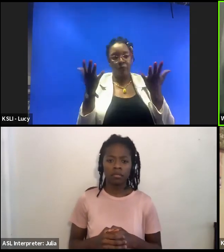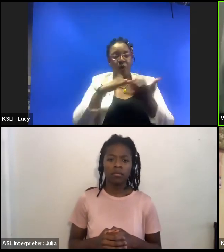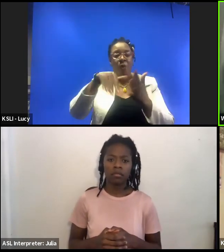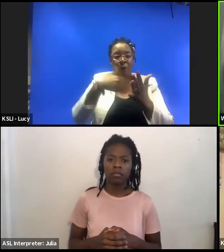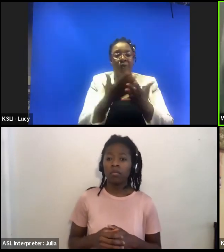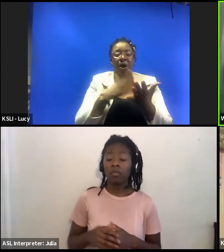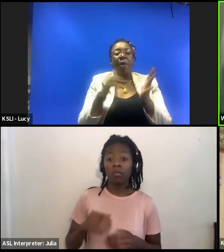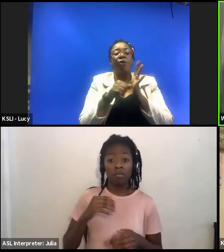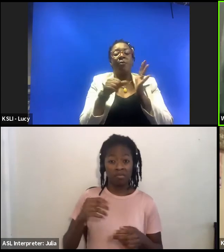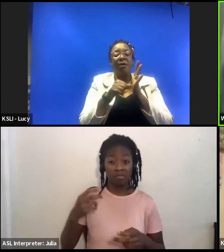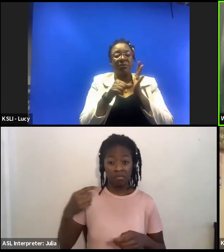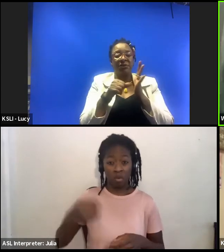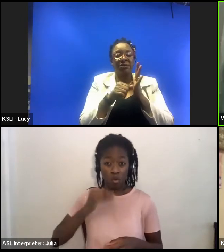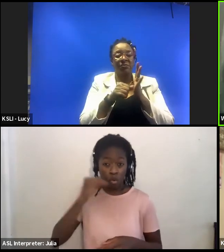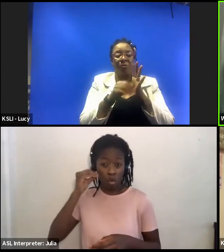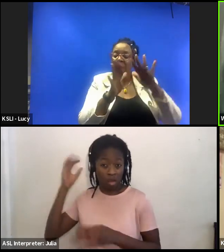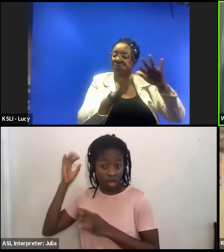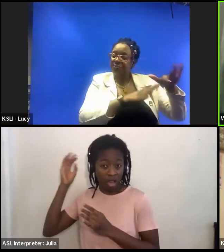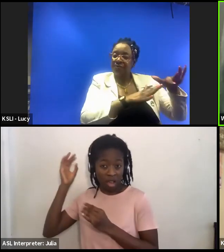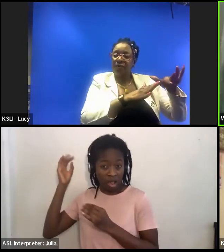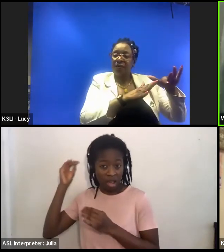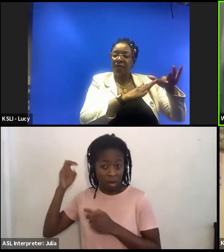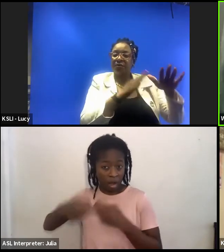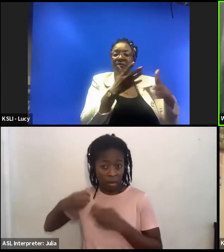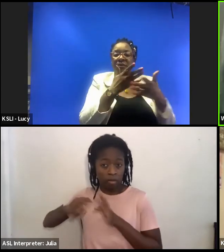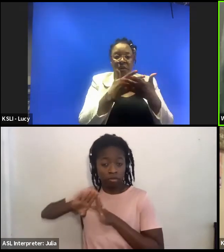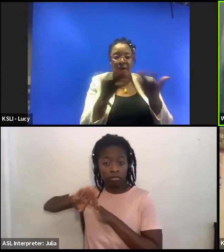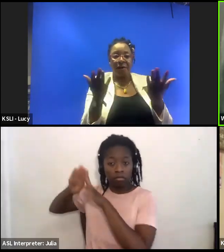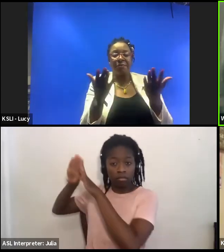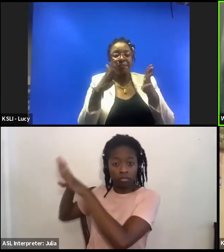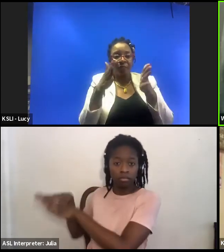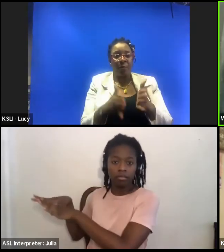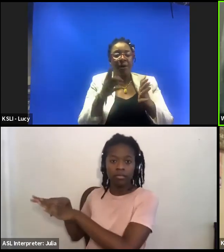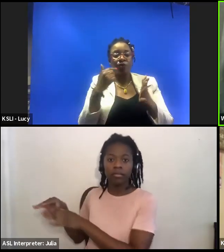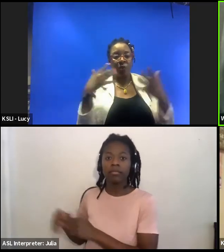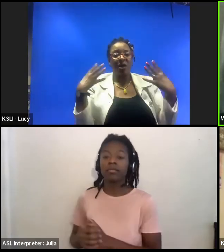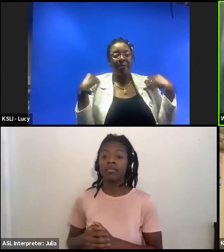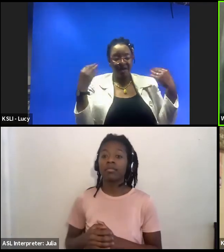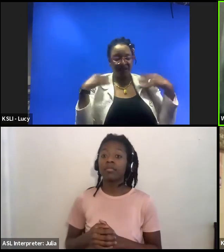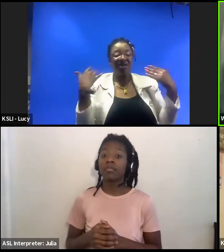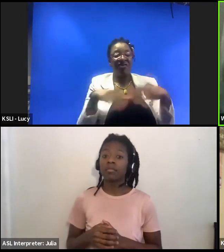And any person who's practiced theater knows that the first thing is working out.